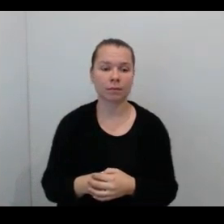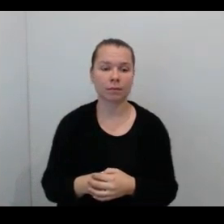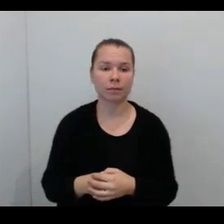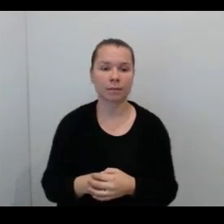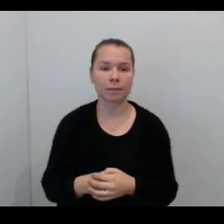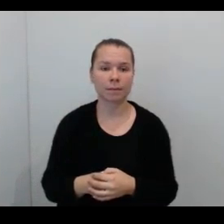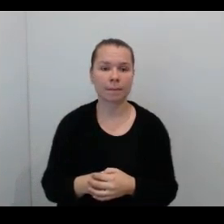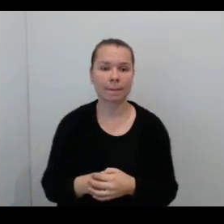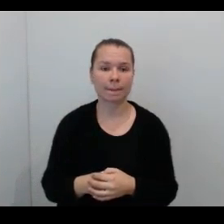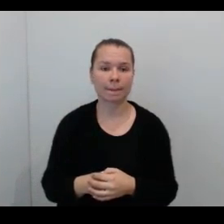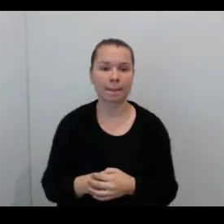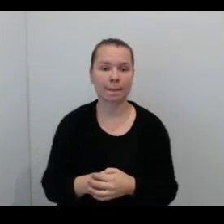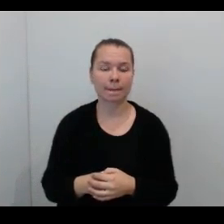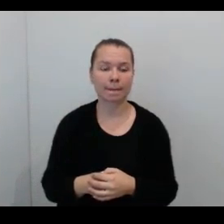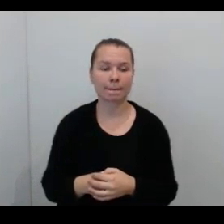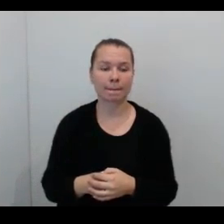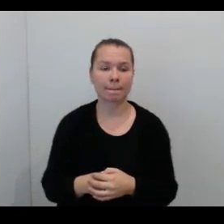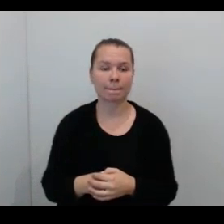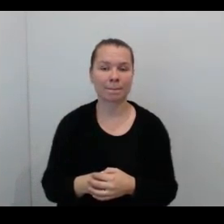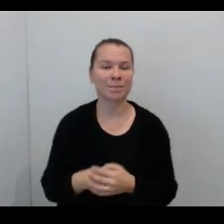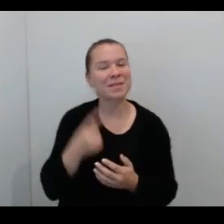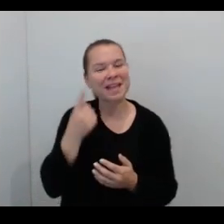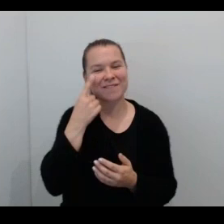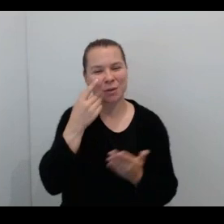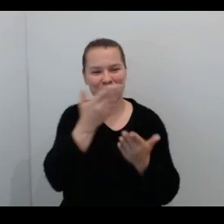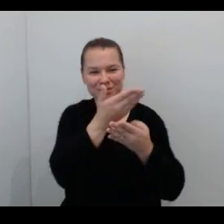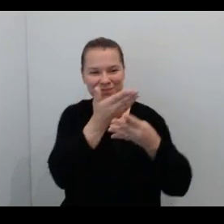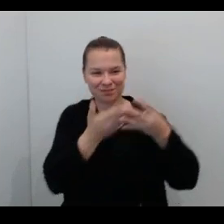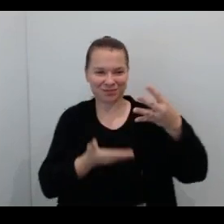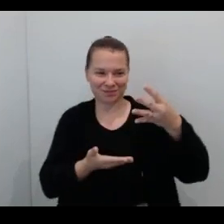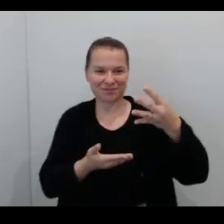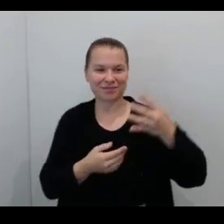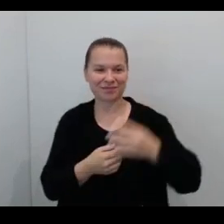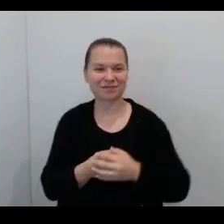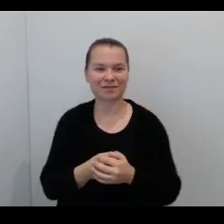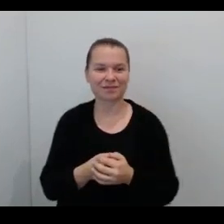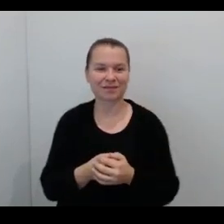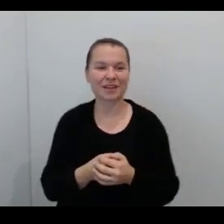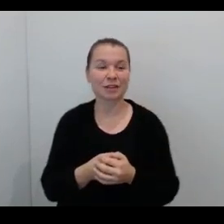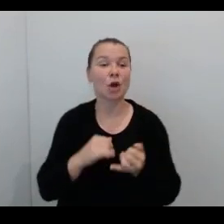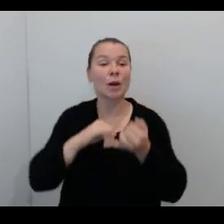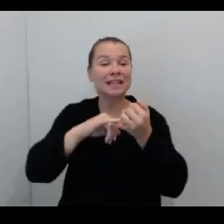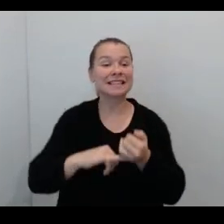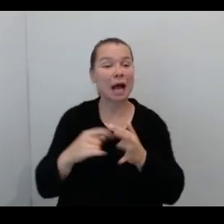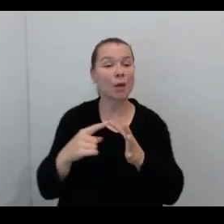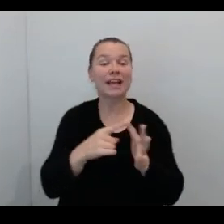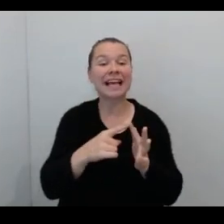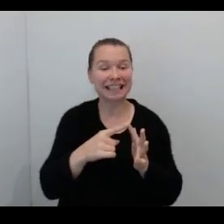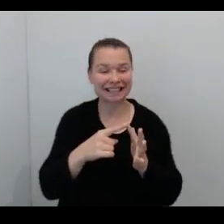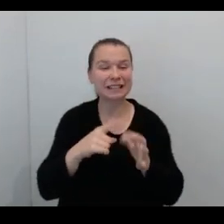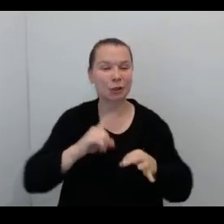Half of our attendees today are from South-East Queensland and it's fantastic to see a lot